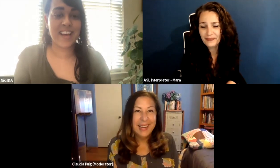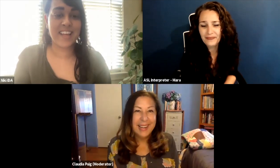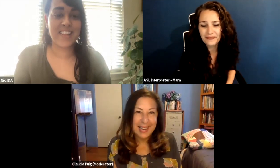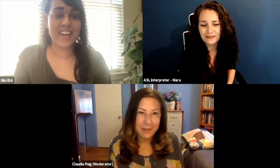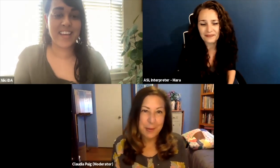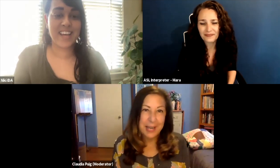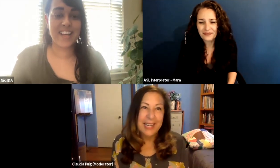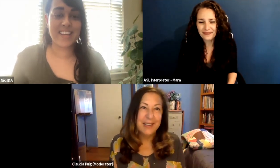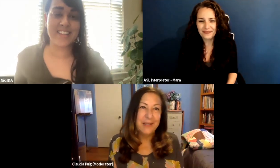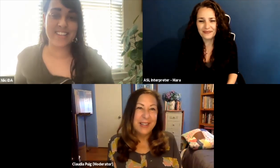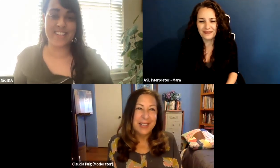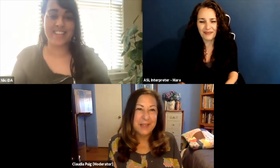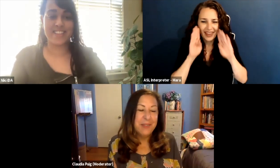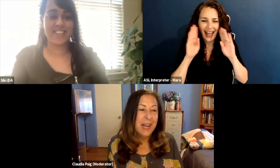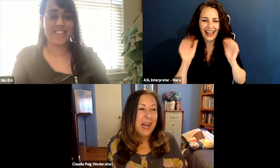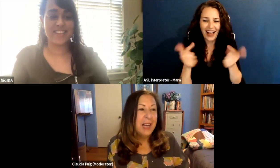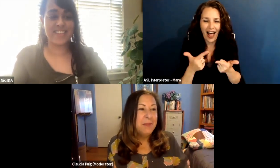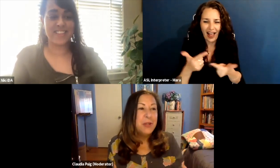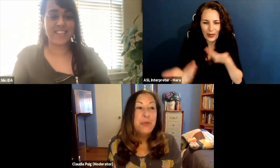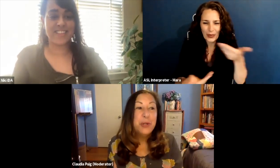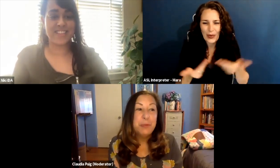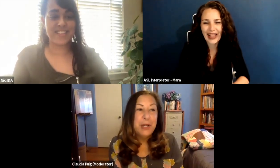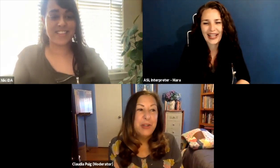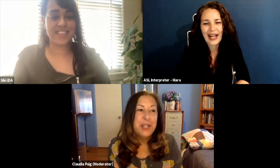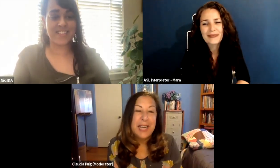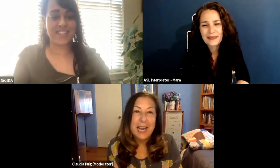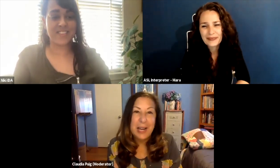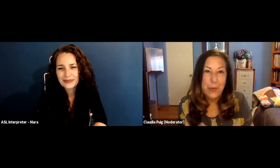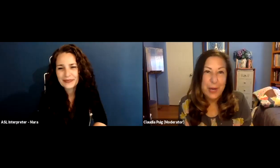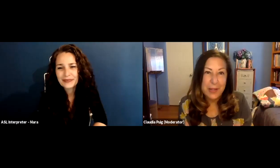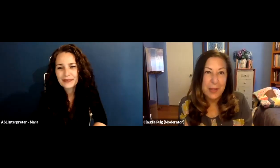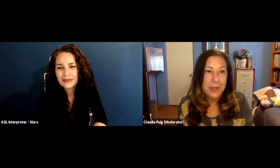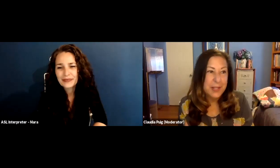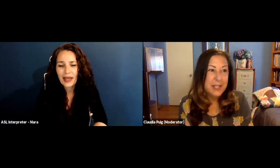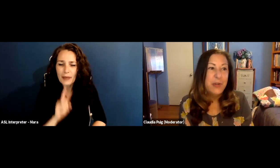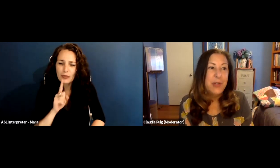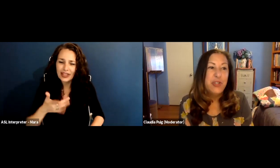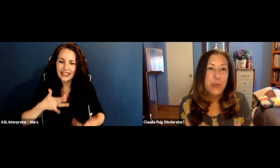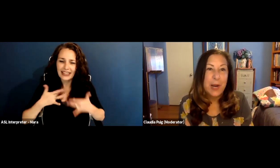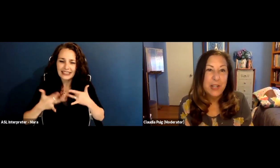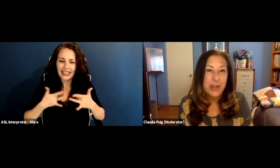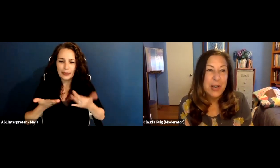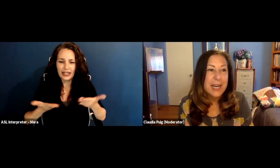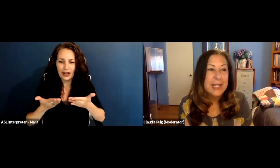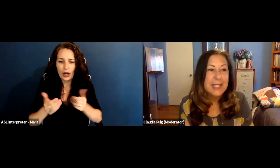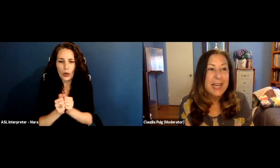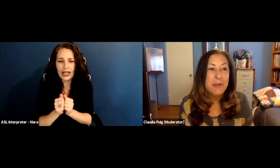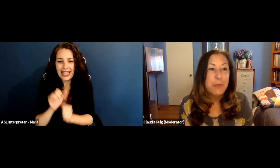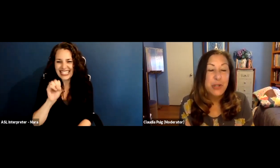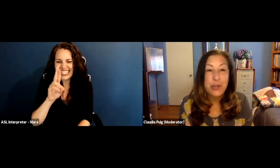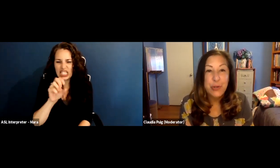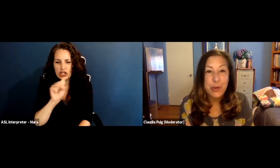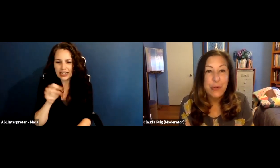Hi everybody, welcome. I'm still thrilled to be here today with the series director and executive producer,